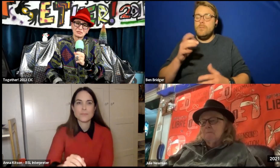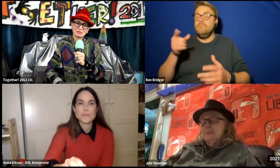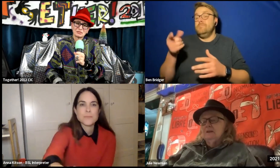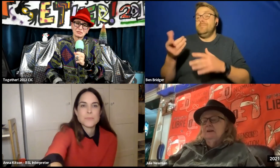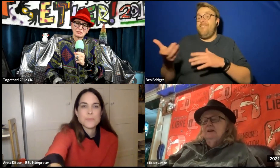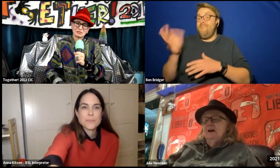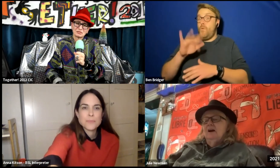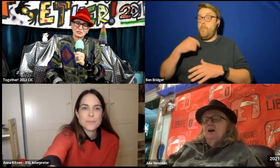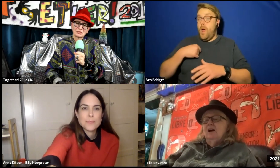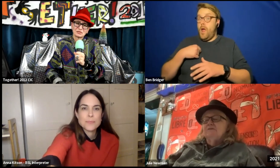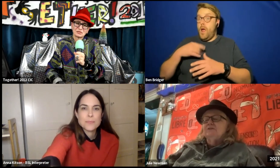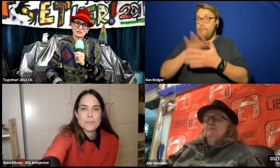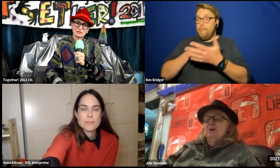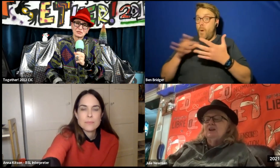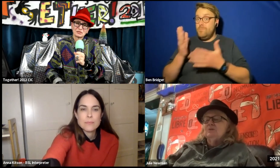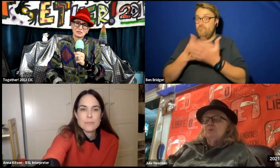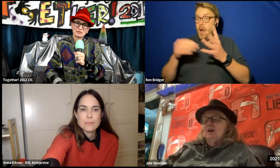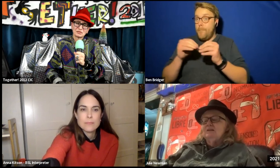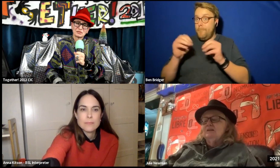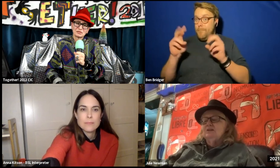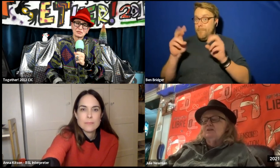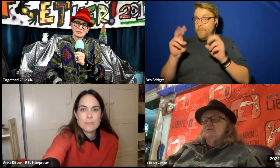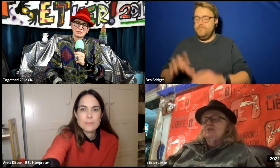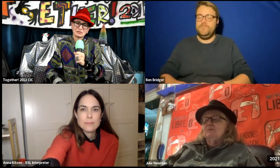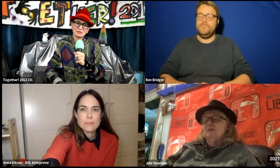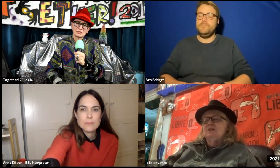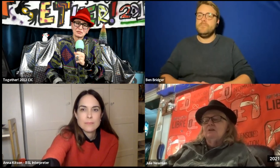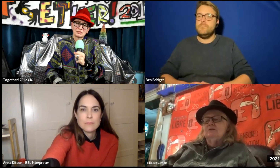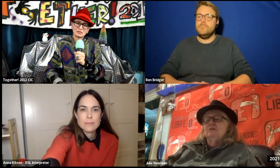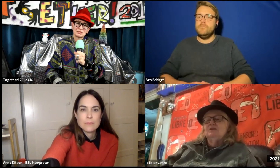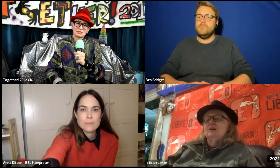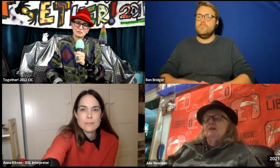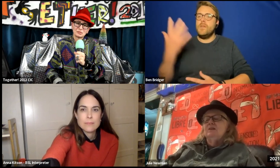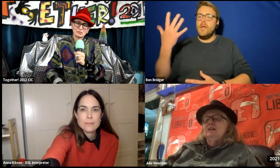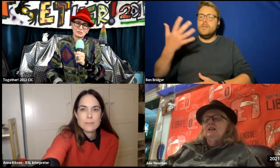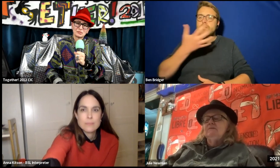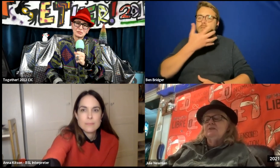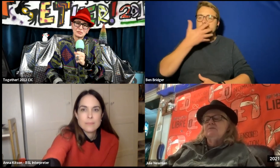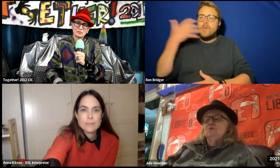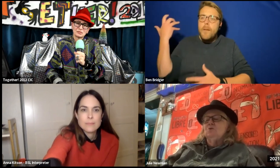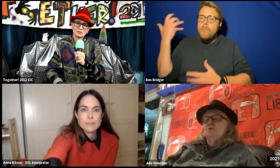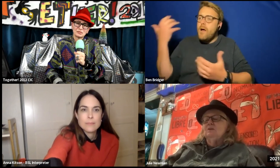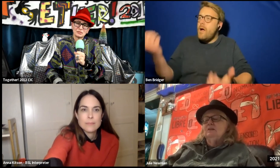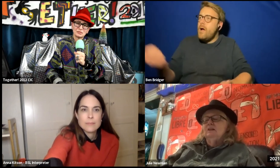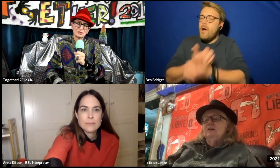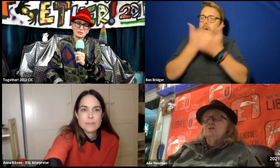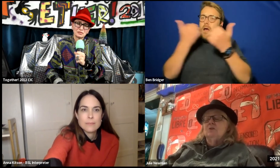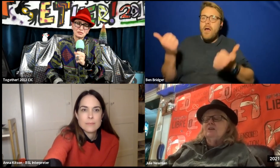After the brash brightness of summer suns